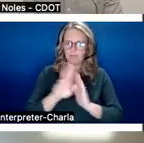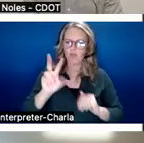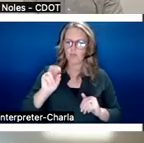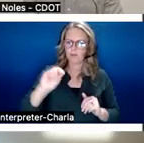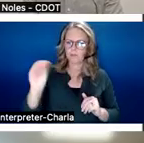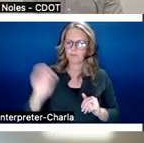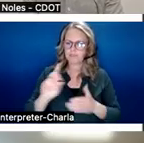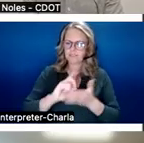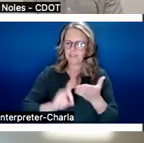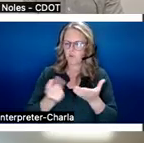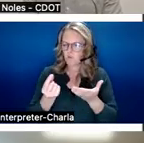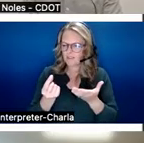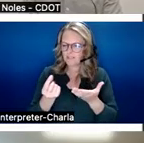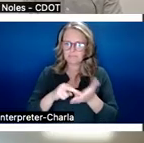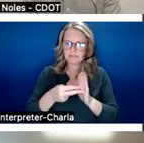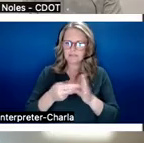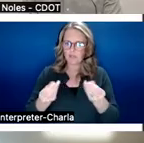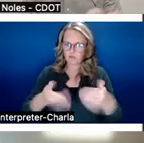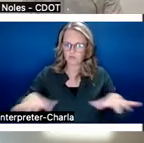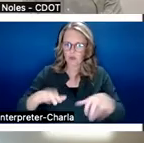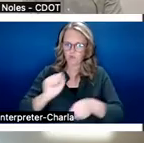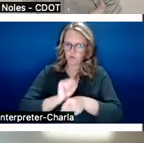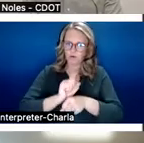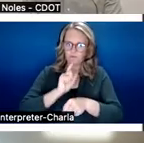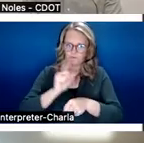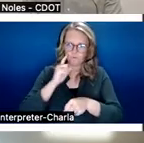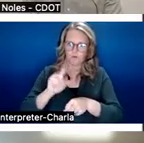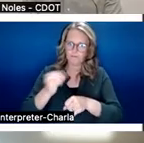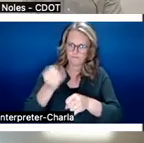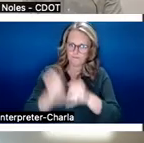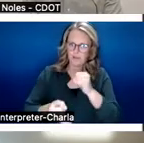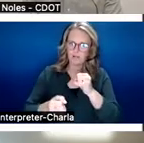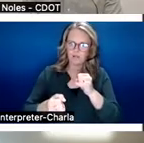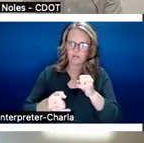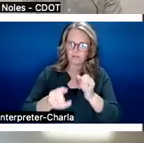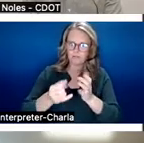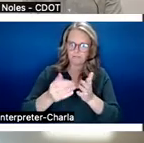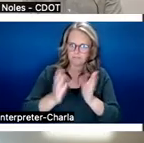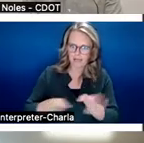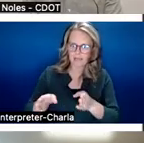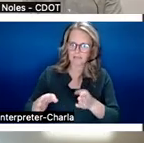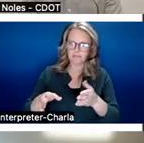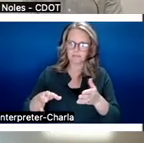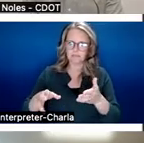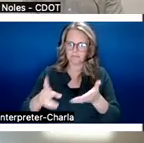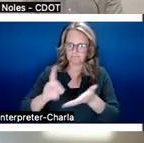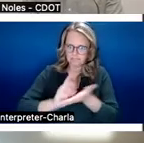for the final construction plans and ultimately the implementation of the project. So we spent a lot of time looking